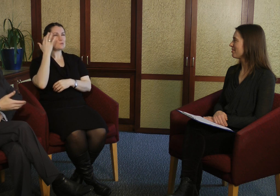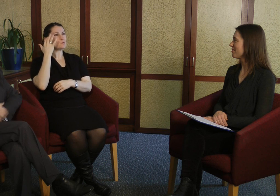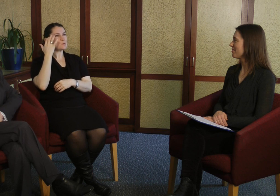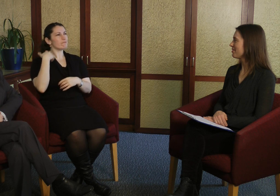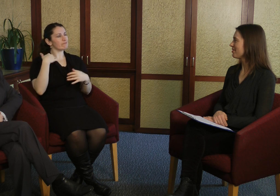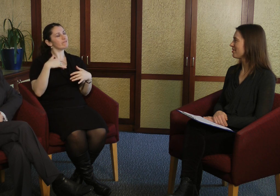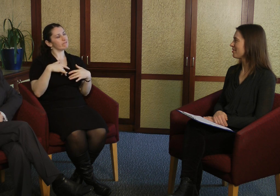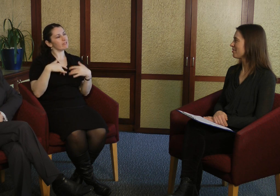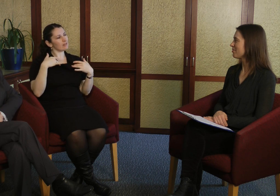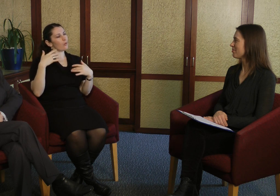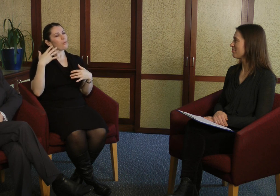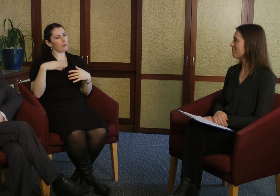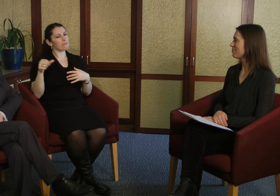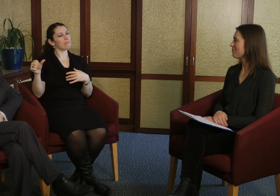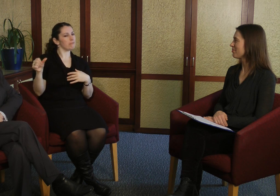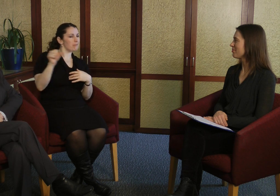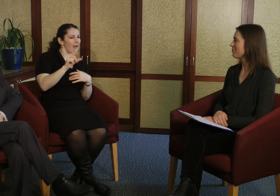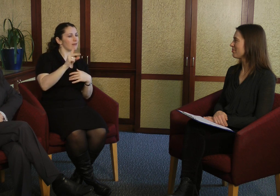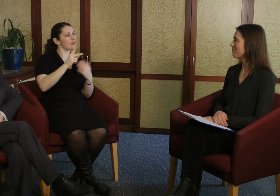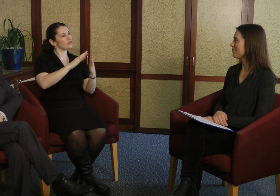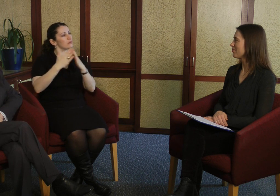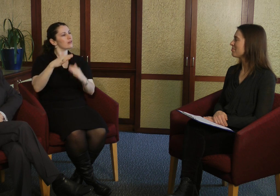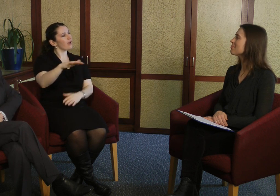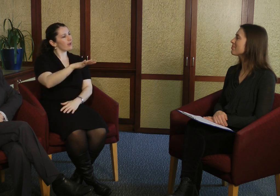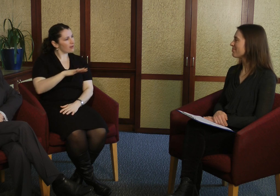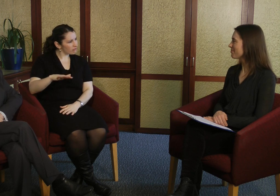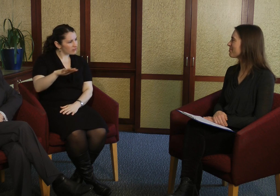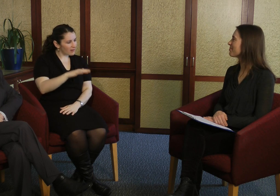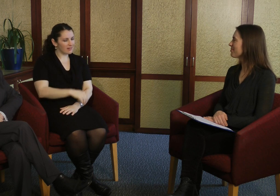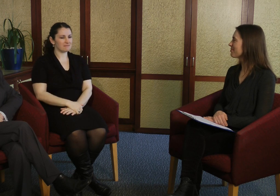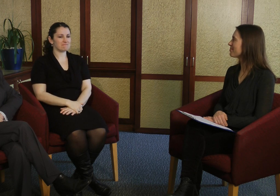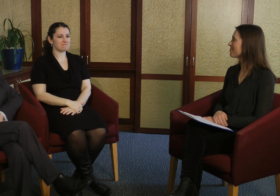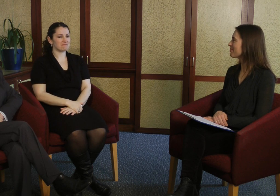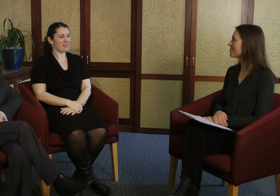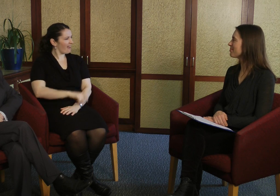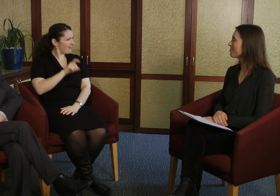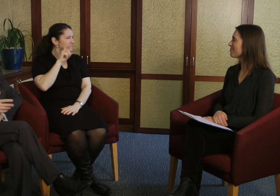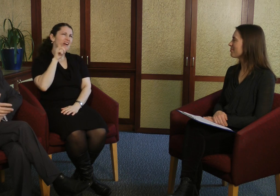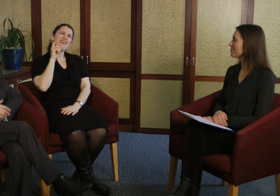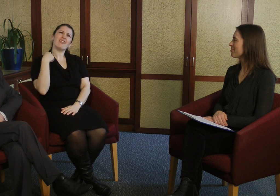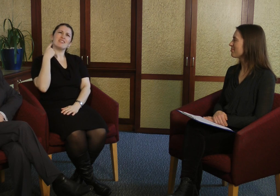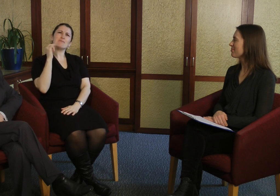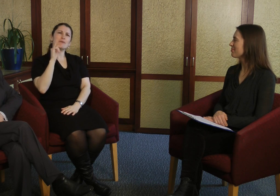in the community sector. I actually said to Graeme about five years ago when he started